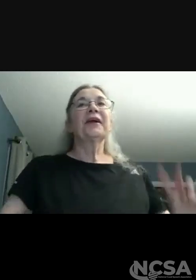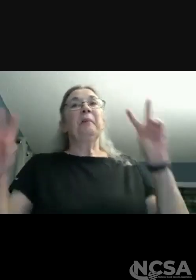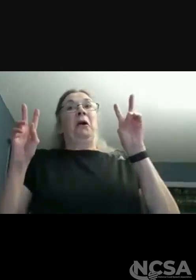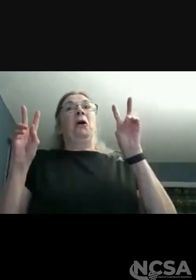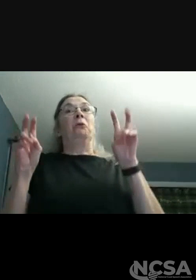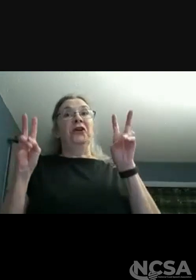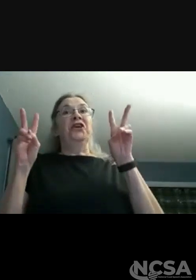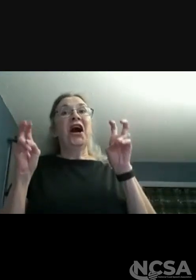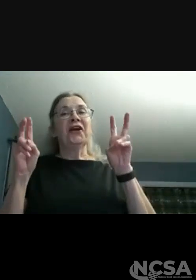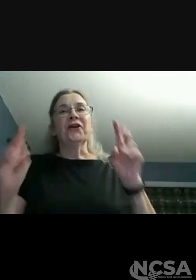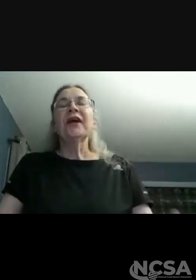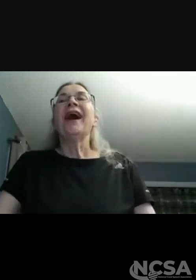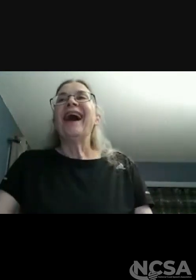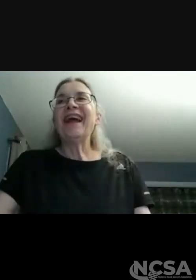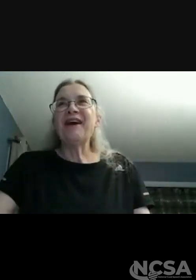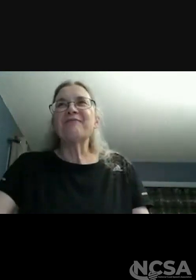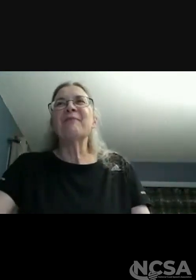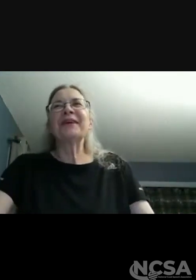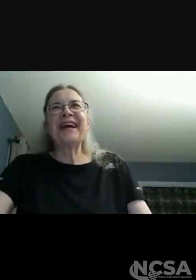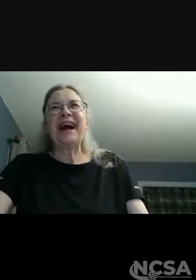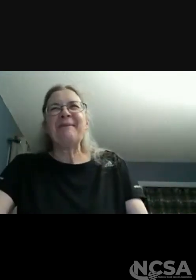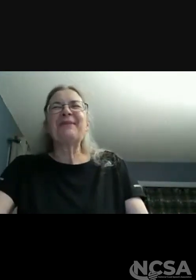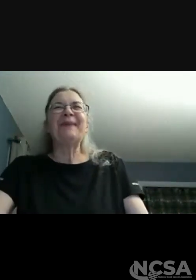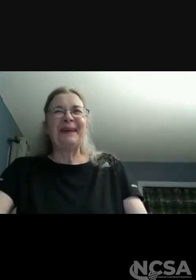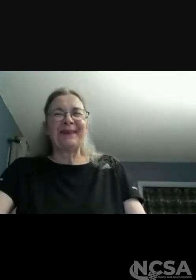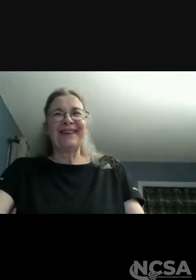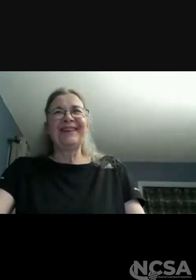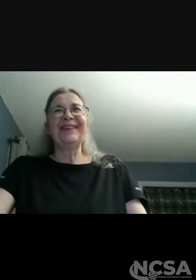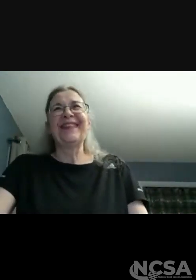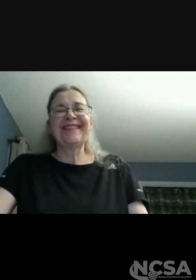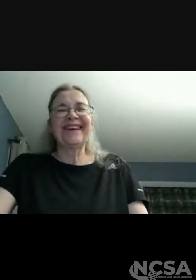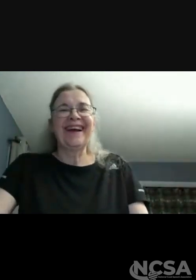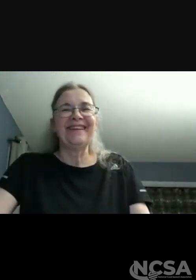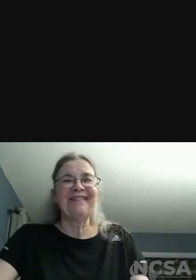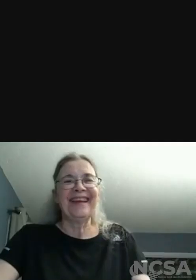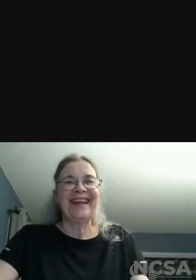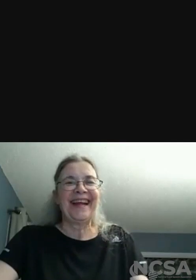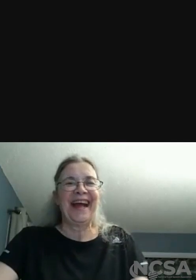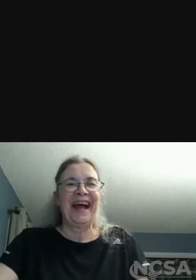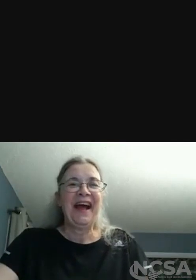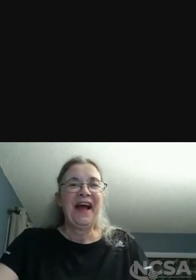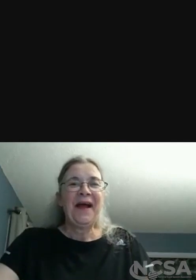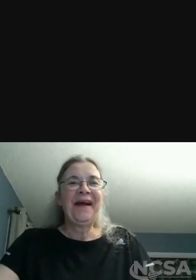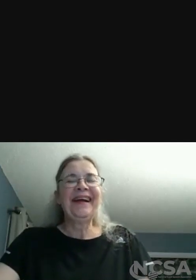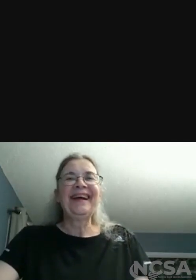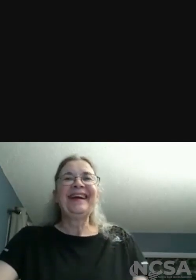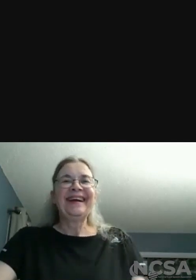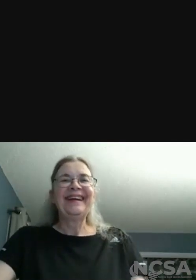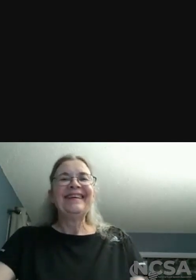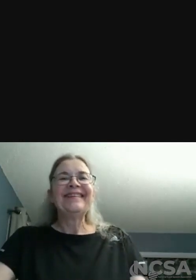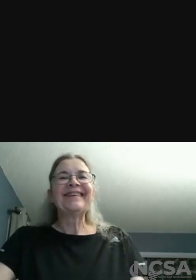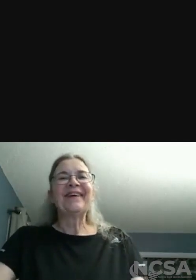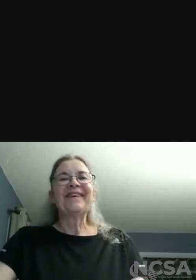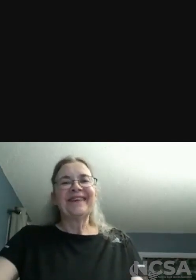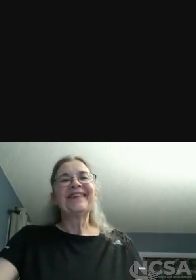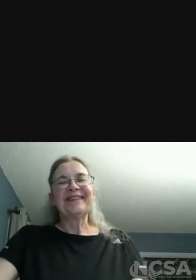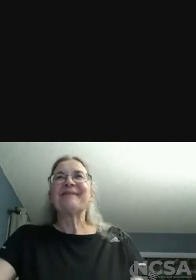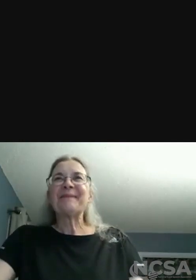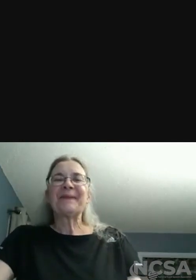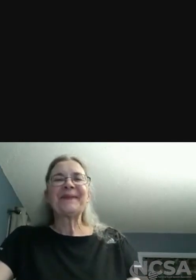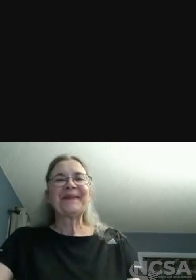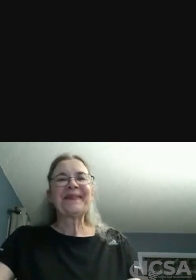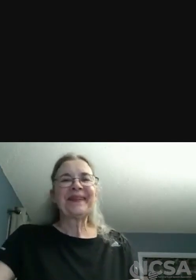I am retired. I have more time to be able to do this. And a special thanks to Angela and